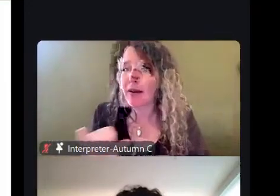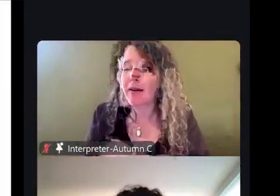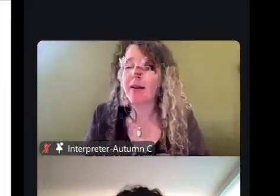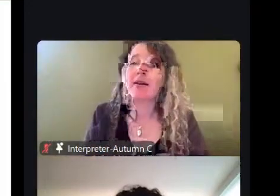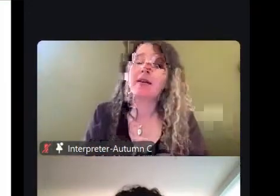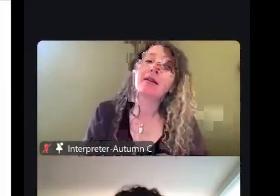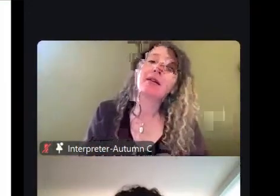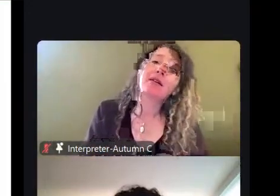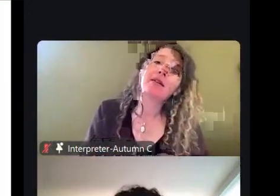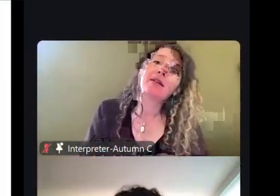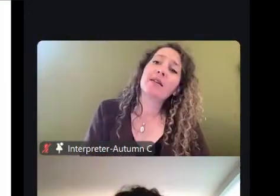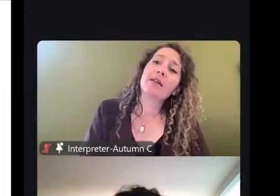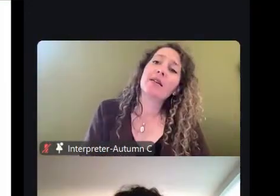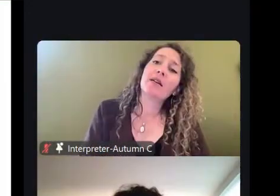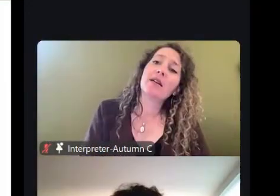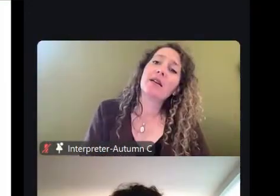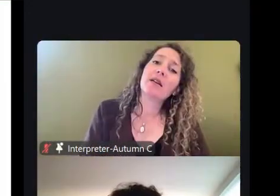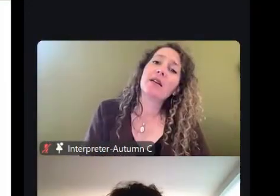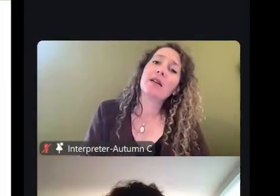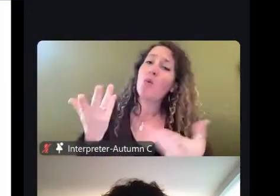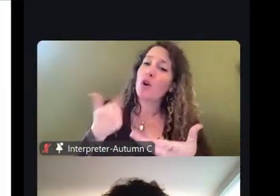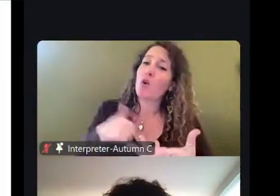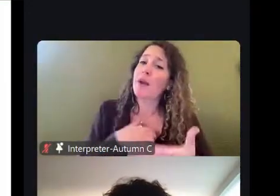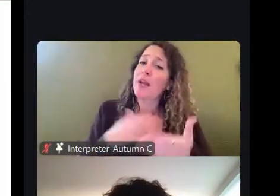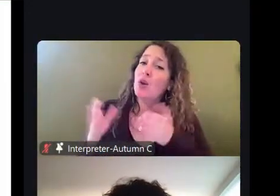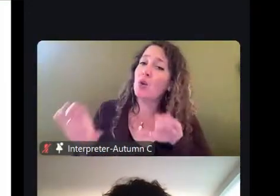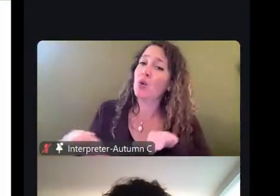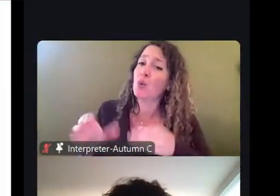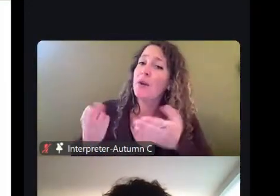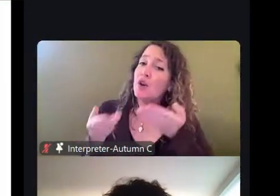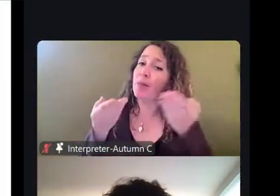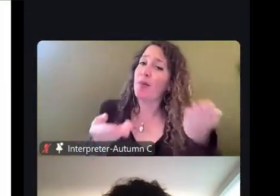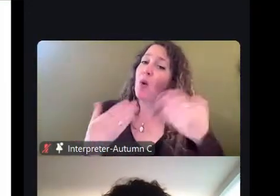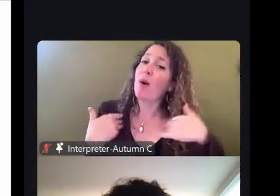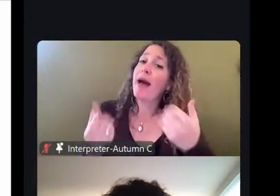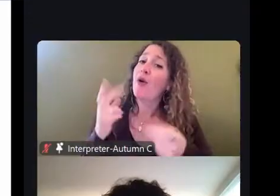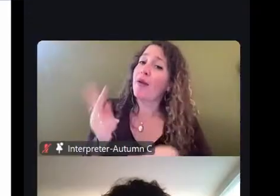to promote healthcare for these folks if there's not only